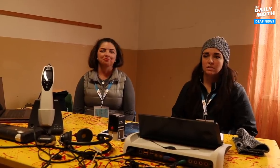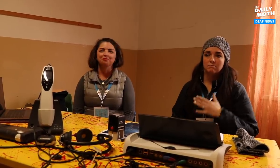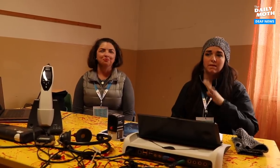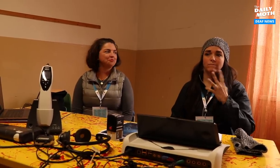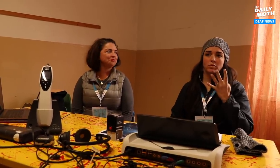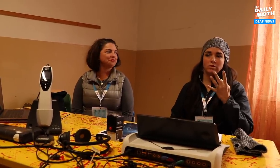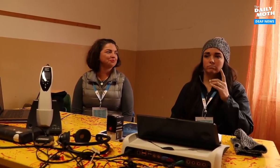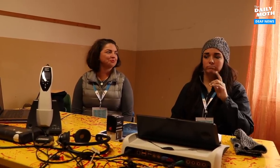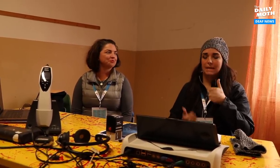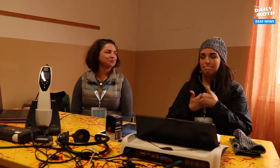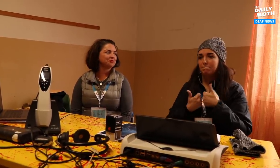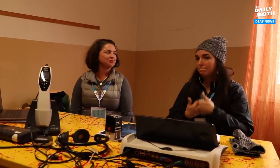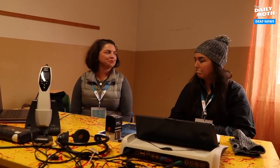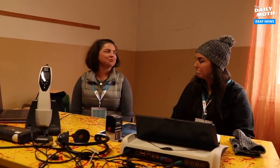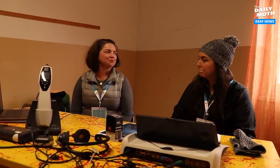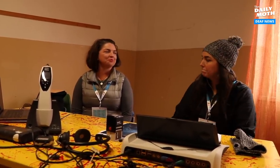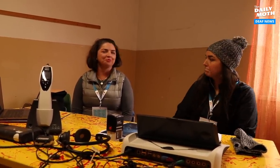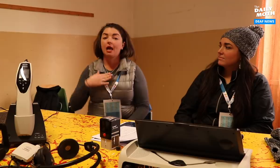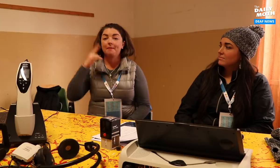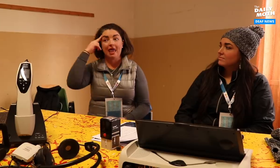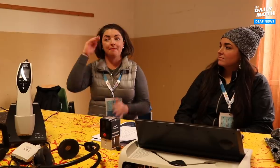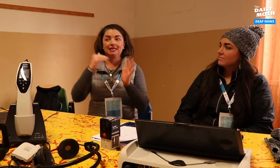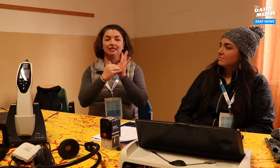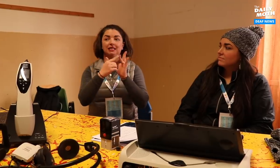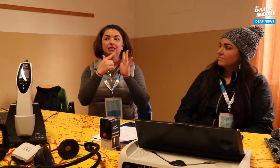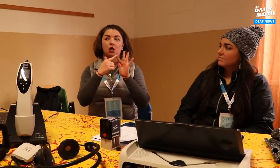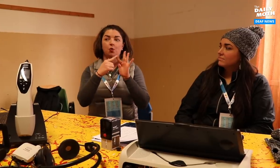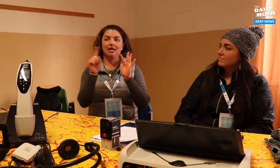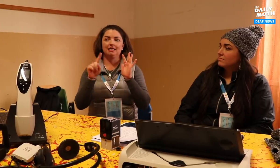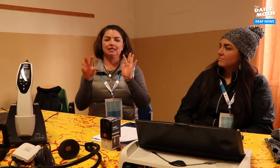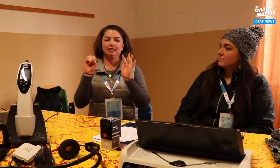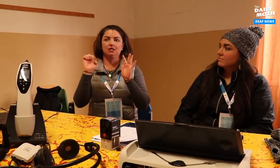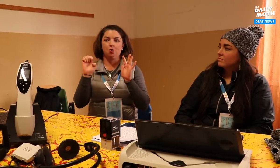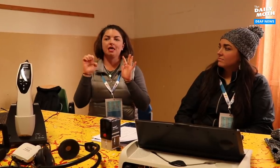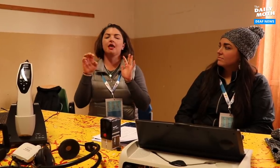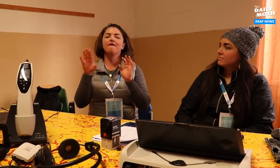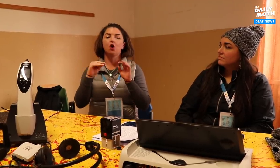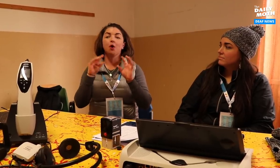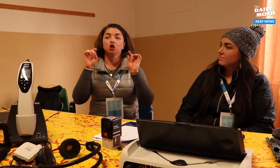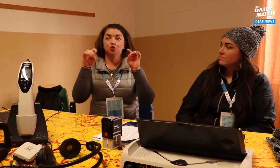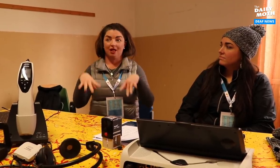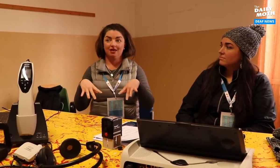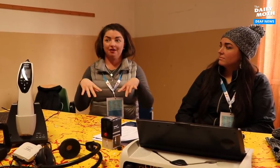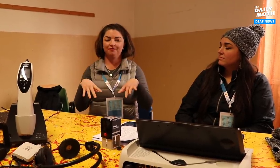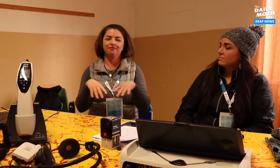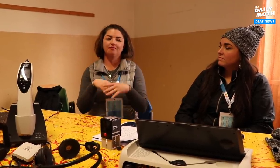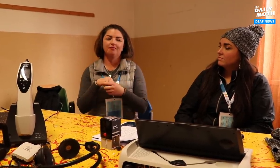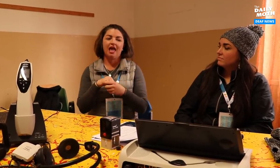It’s my fourth games. My name is Zoe from Australia.